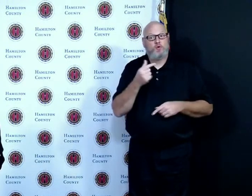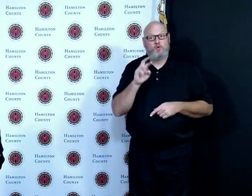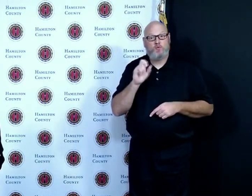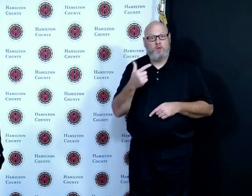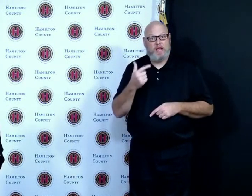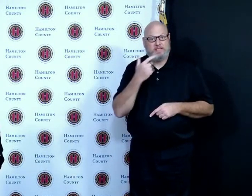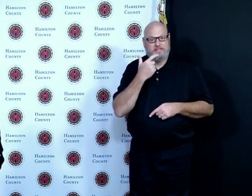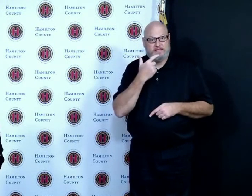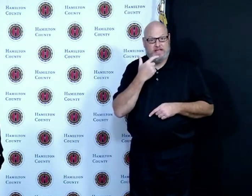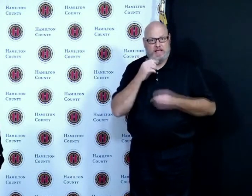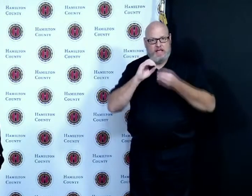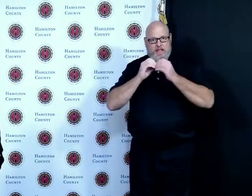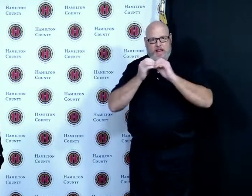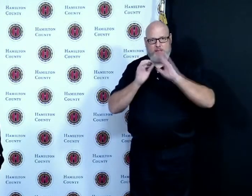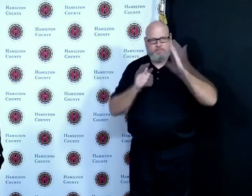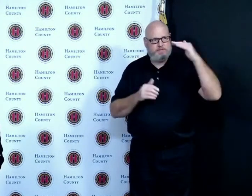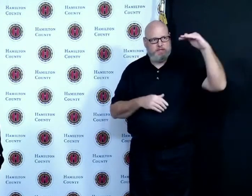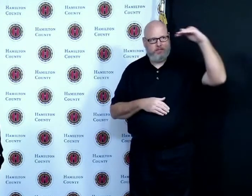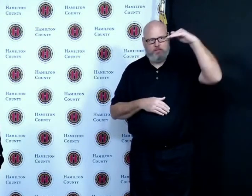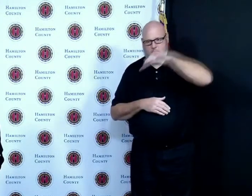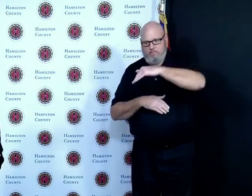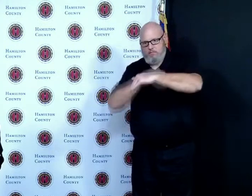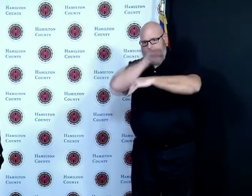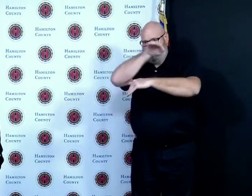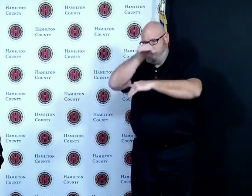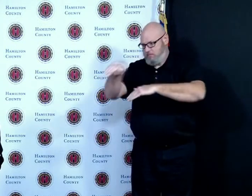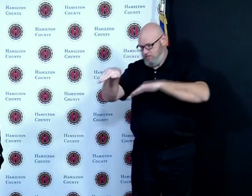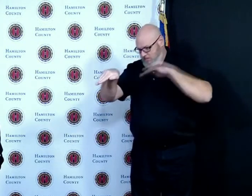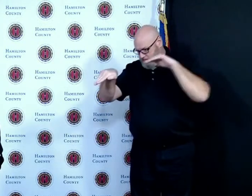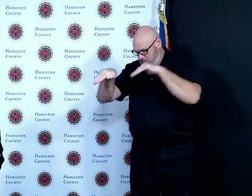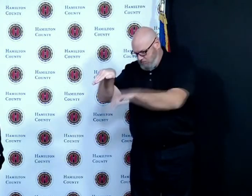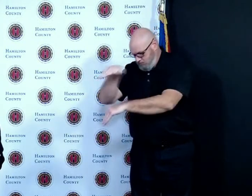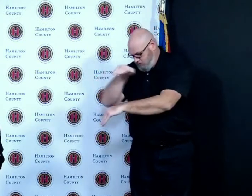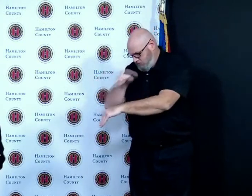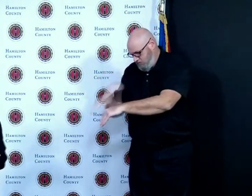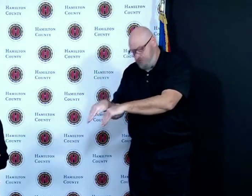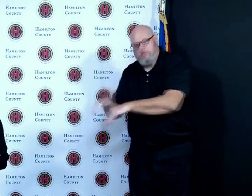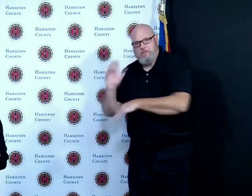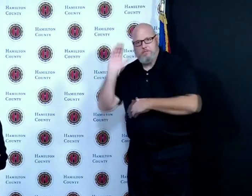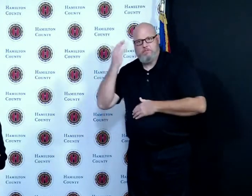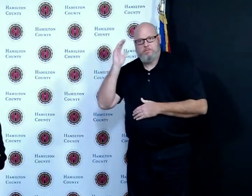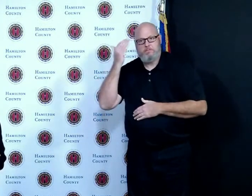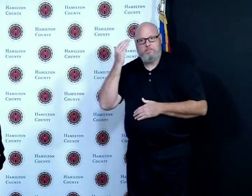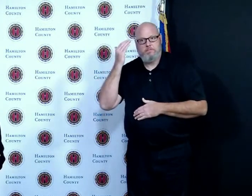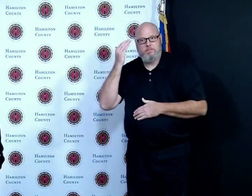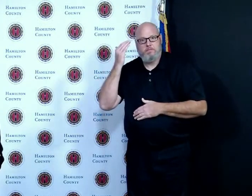second shot of vaccine do I need to continue to wear a mask and stay distanced from one another